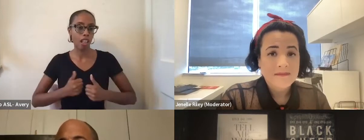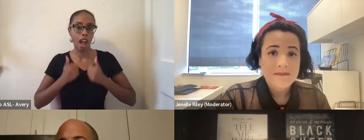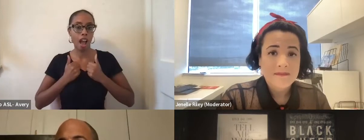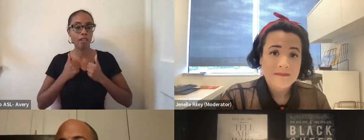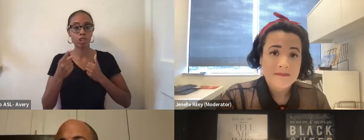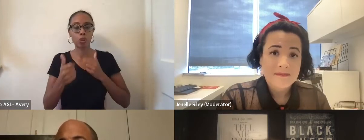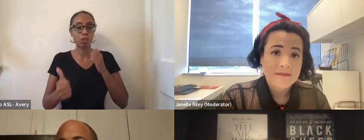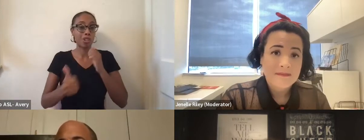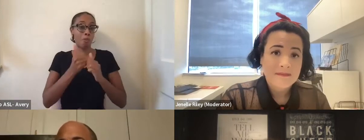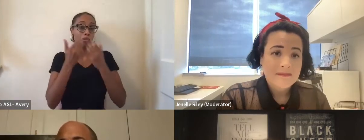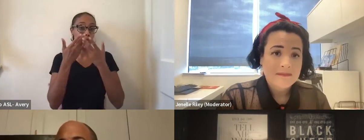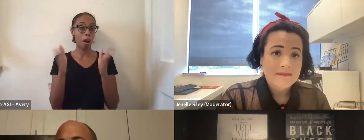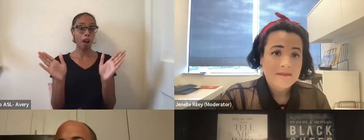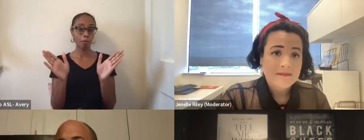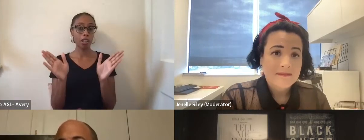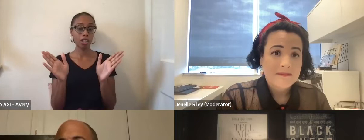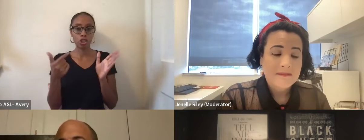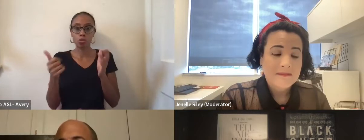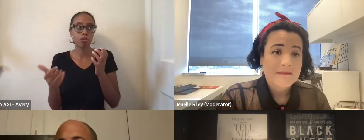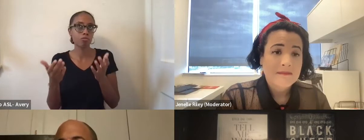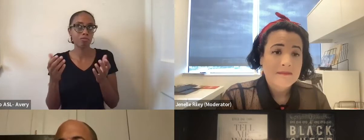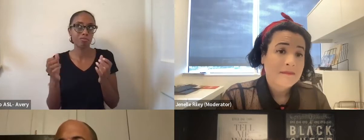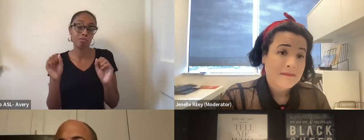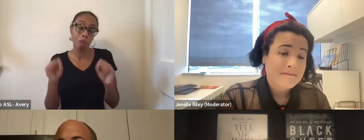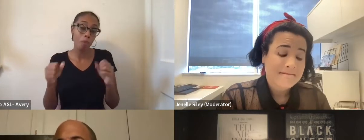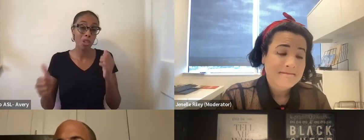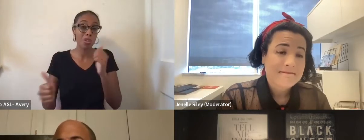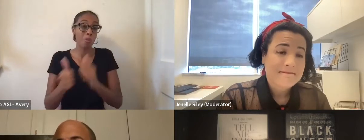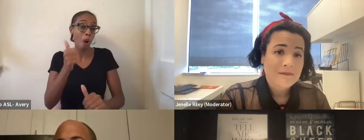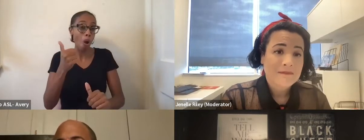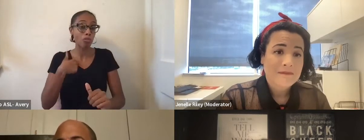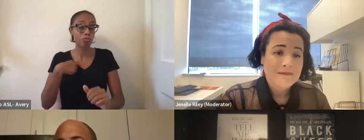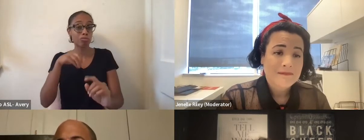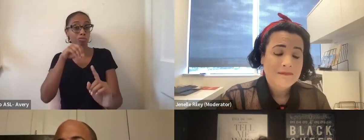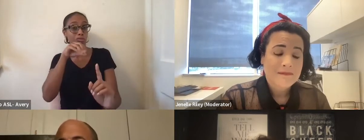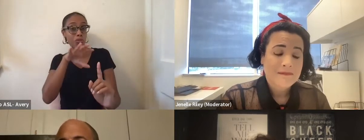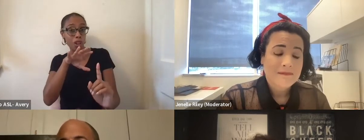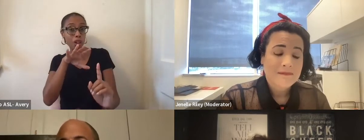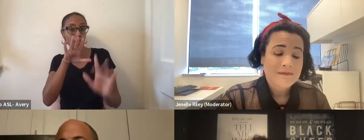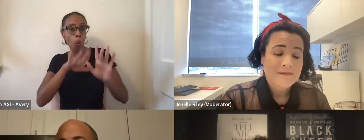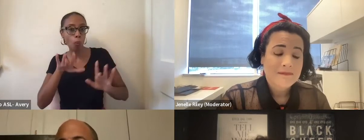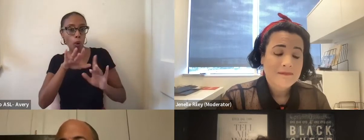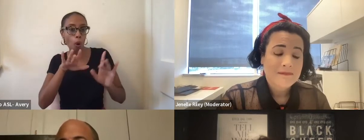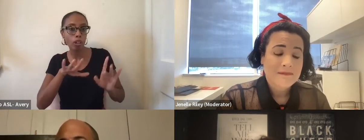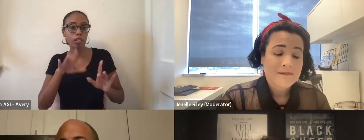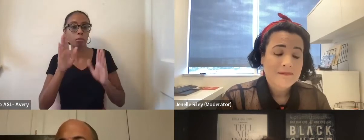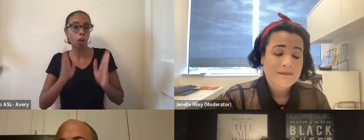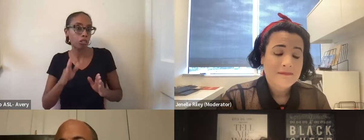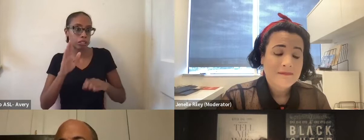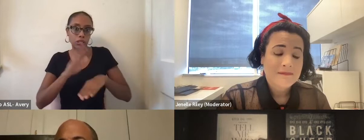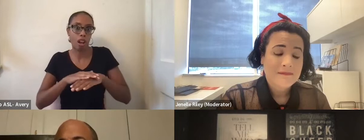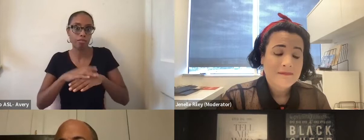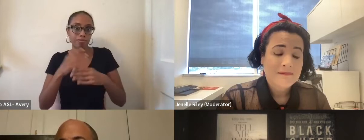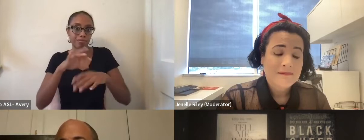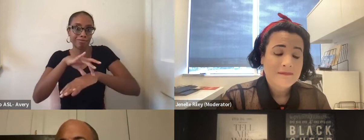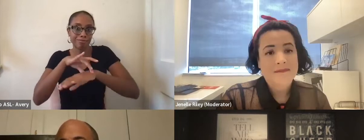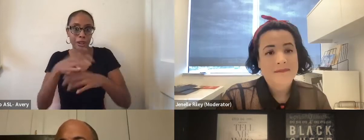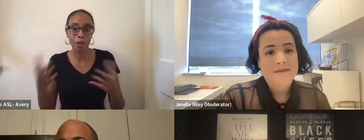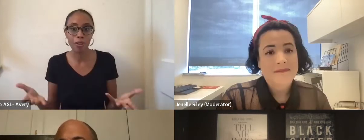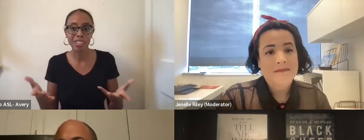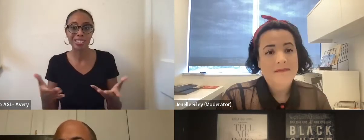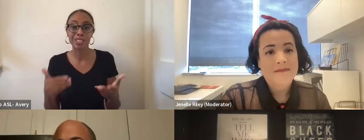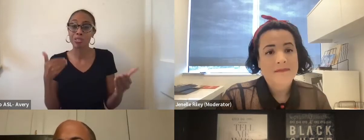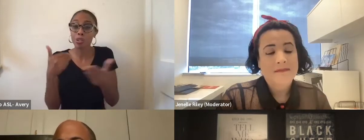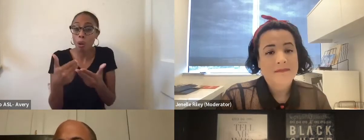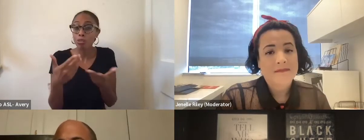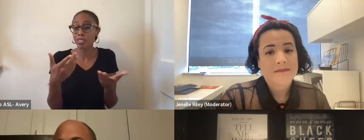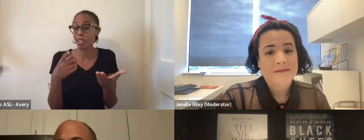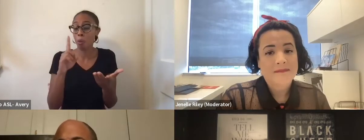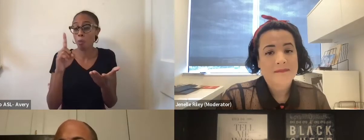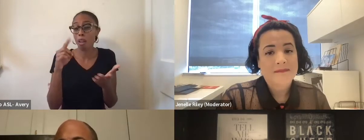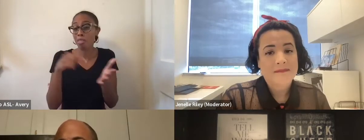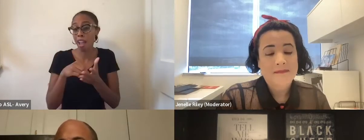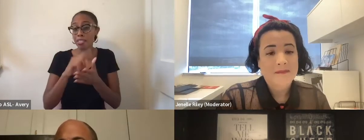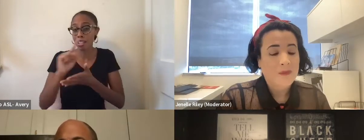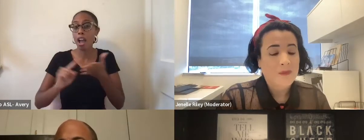So, yeah, very quickly, our edit was filled with hundreds or close to thousand hours of footage.